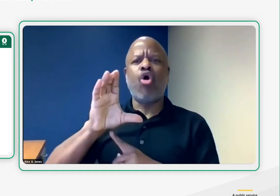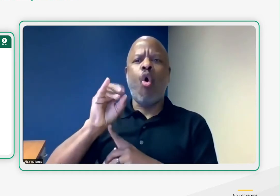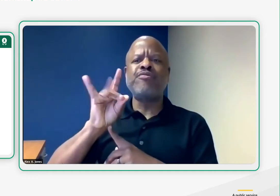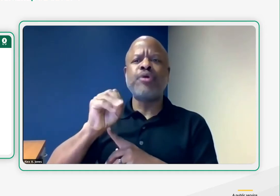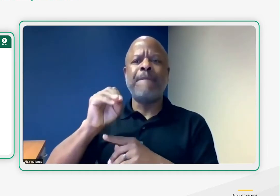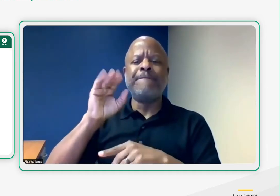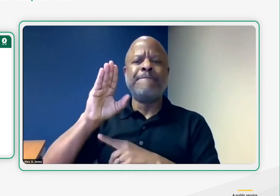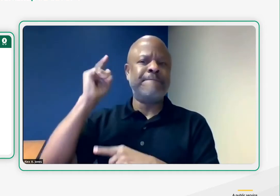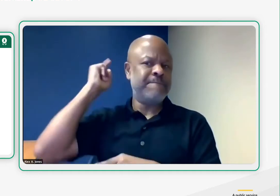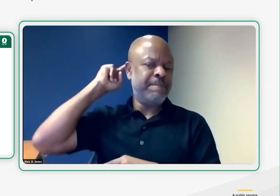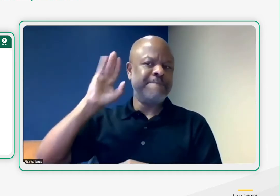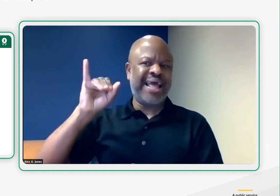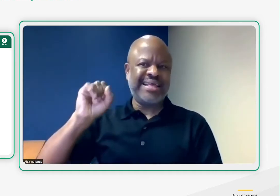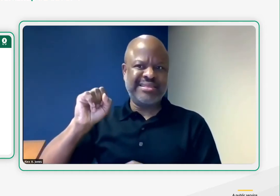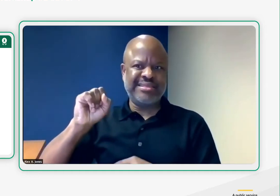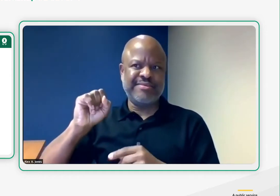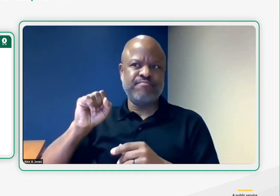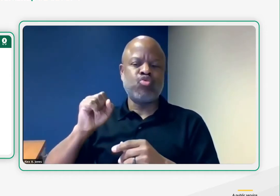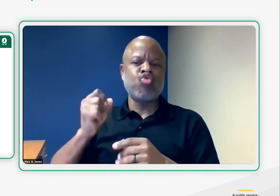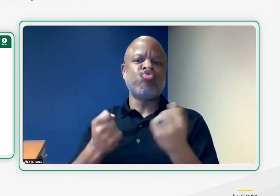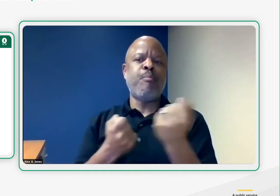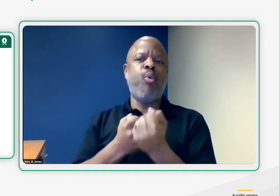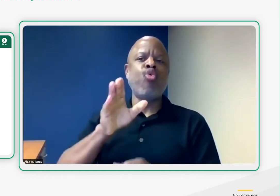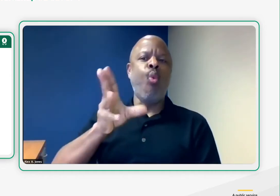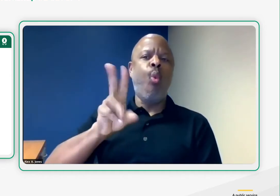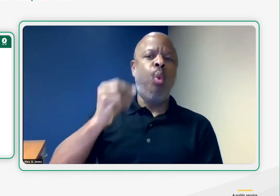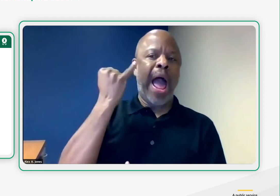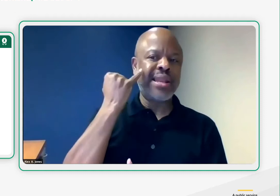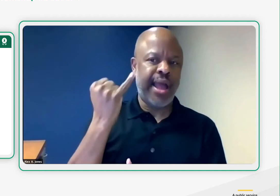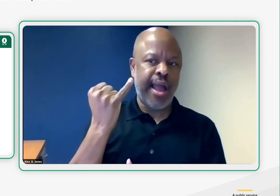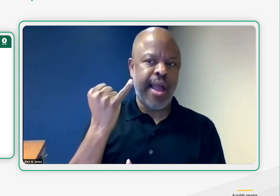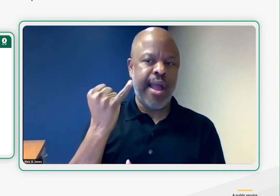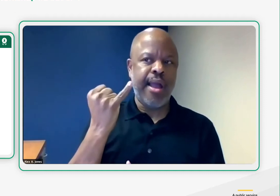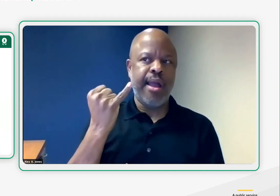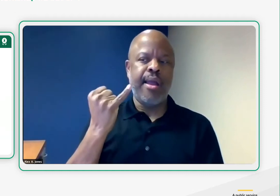And that's an example of confirmation bias, where you find data that supports your own